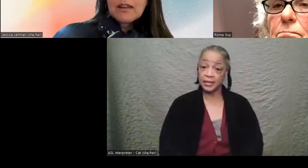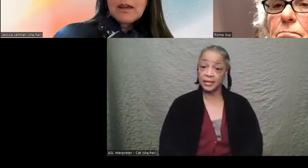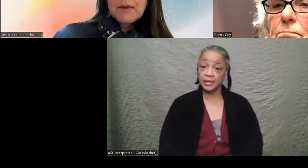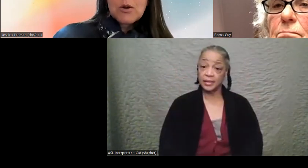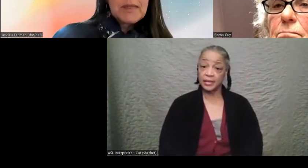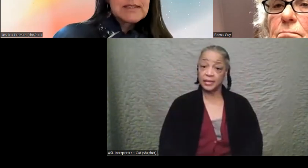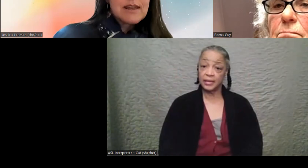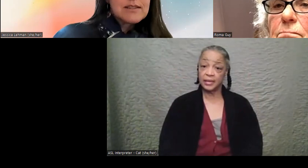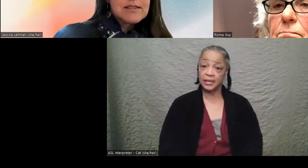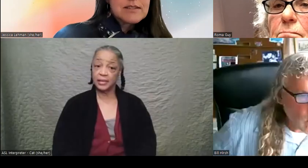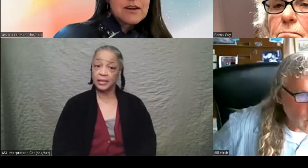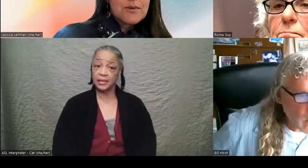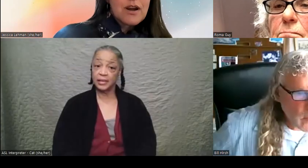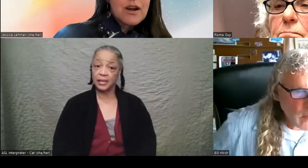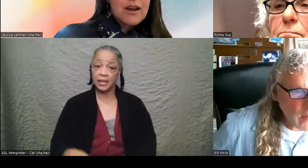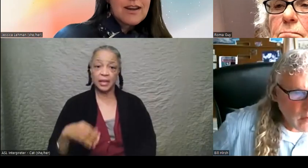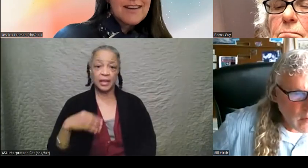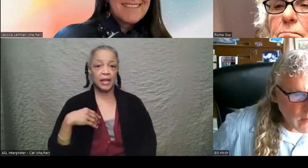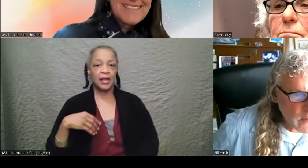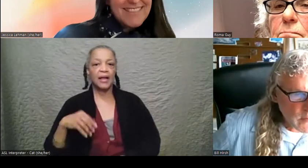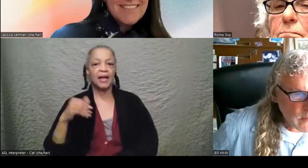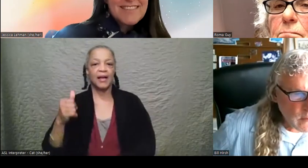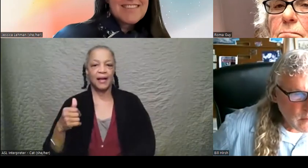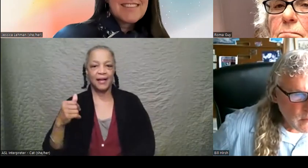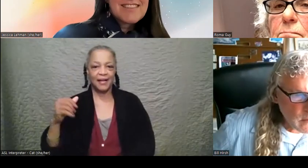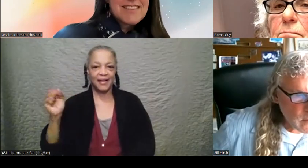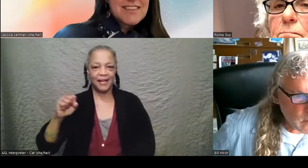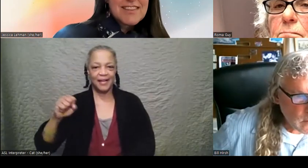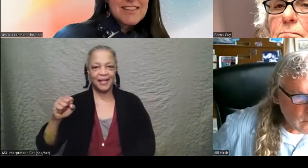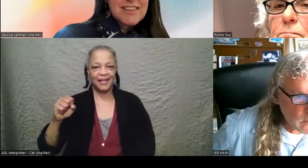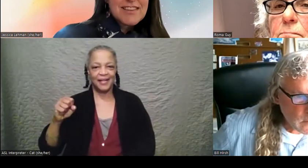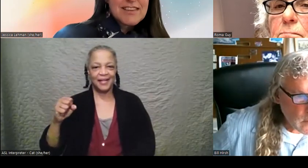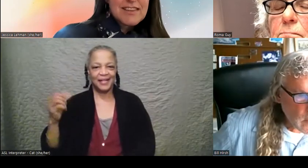I will hope that is a yes, there you are.